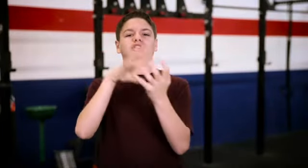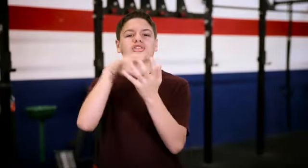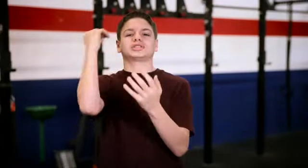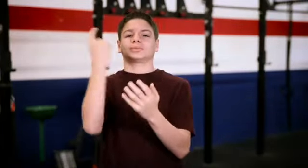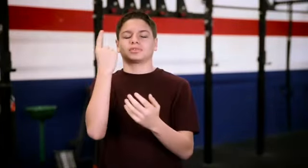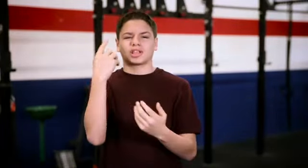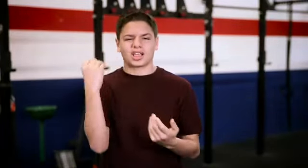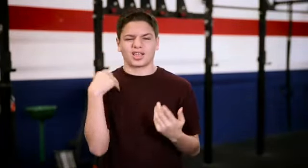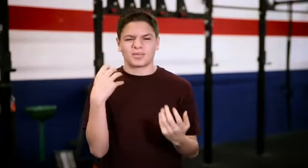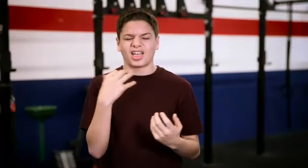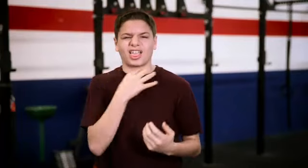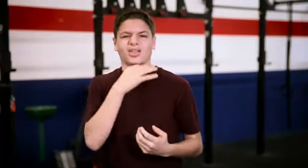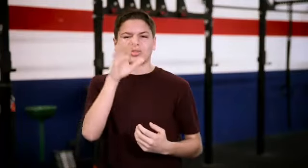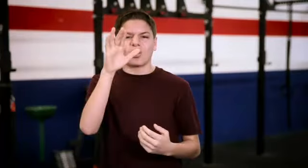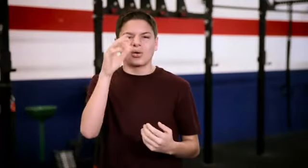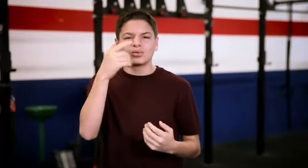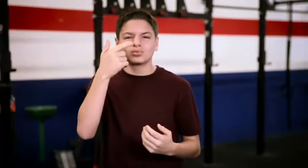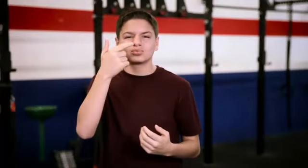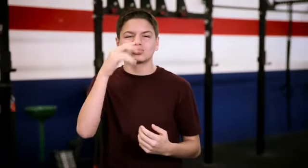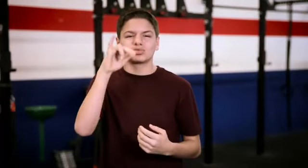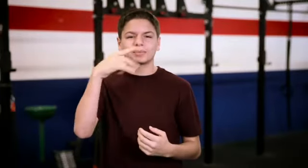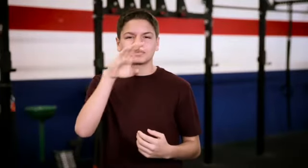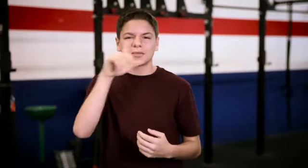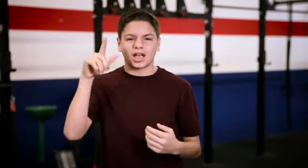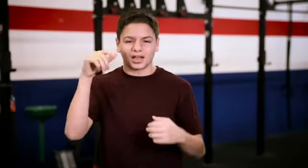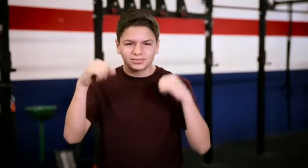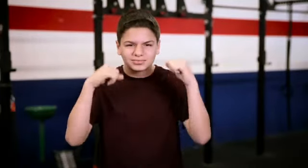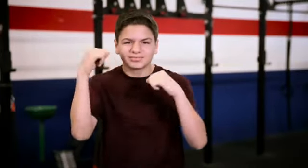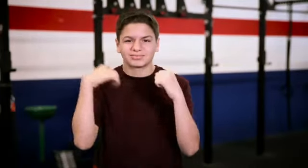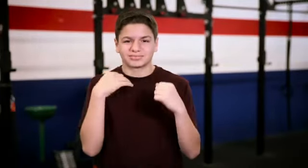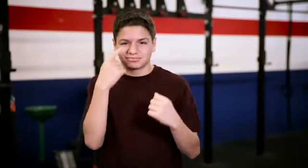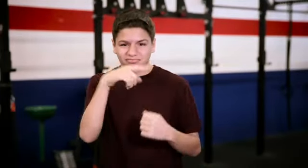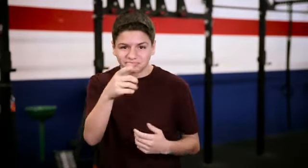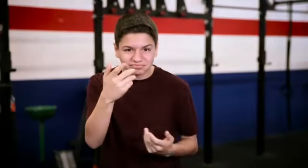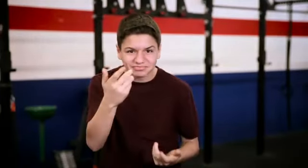They can learn something from you. Can I check your Gripbells out?